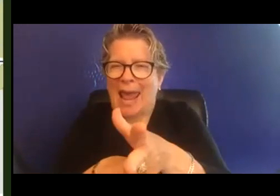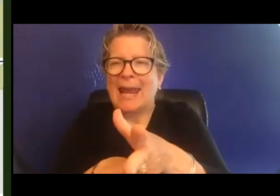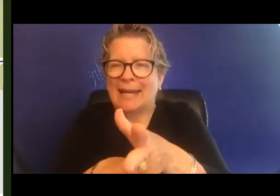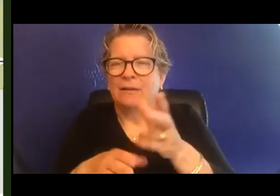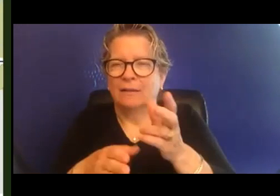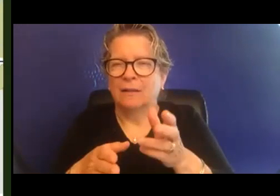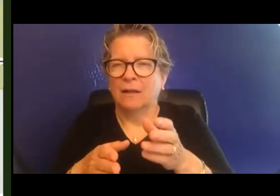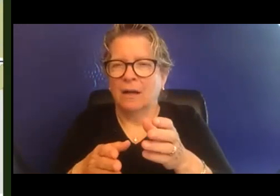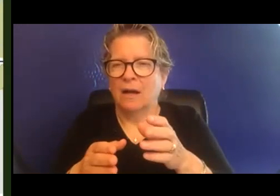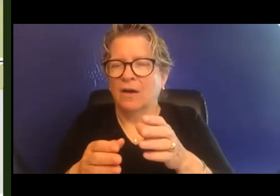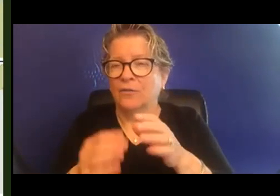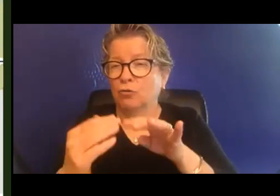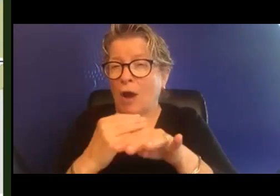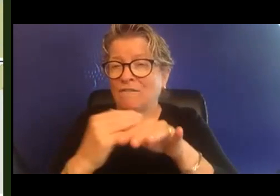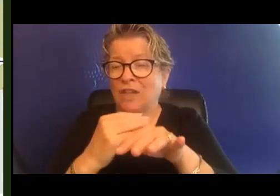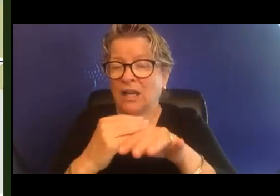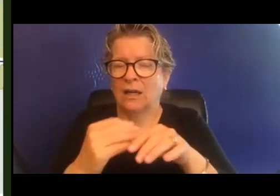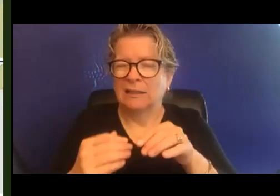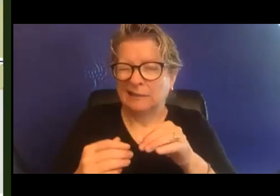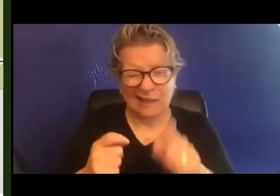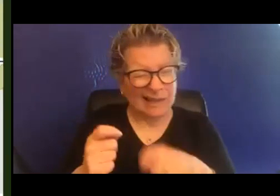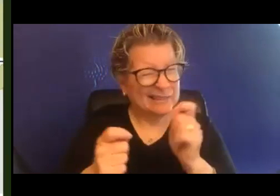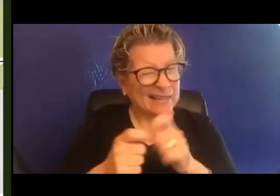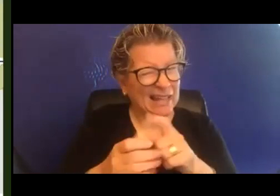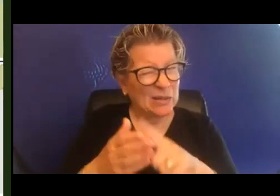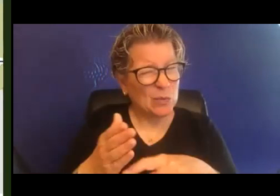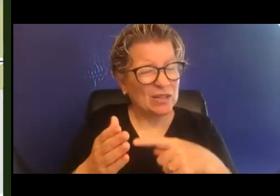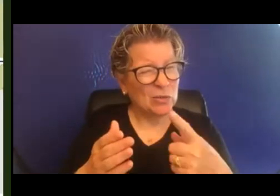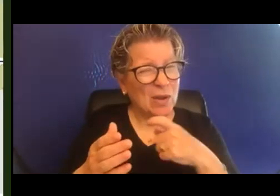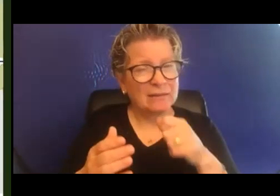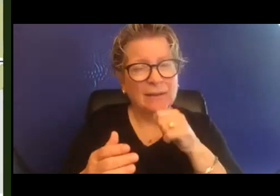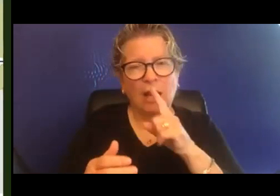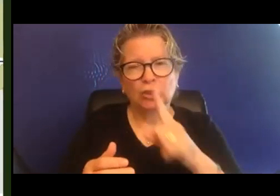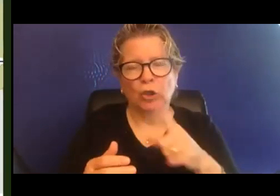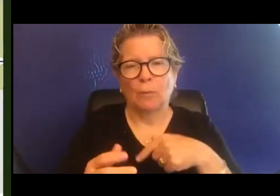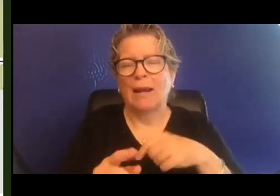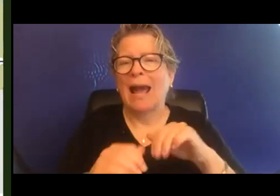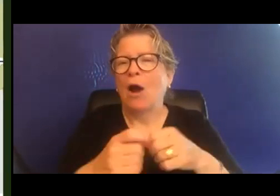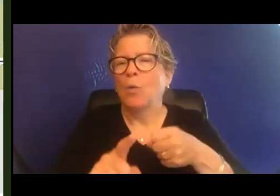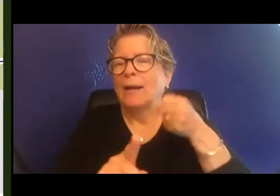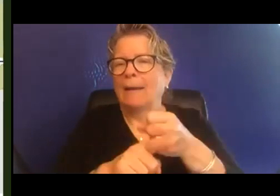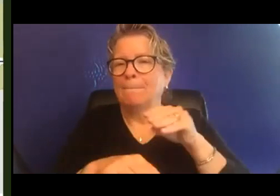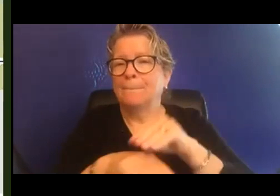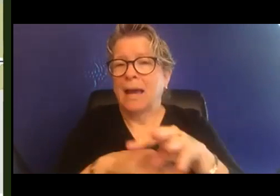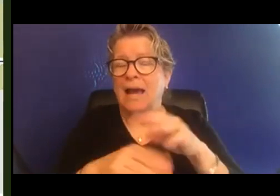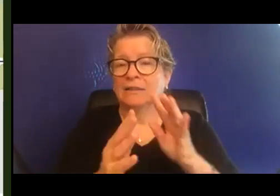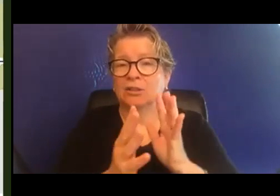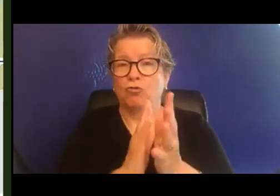And just -- this isn't exactly what you asked, if you're talking about -- asking about traffic impacts, where this